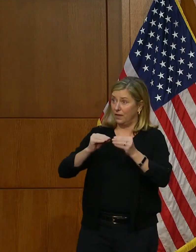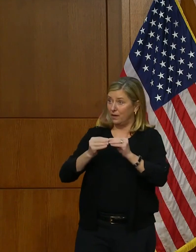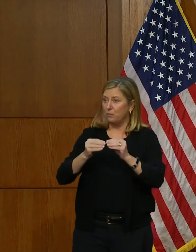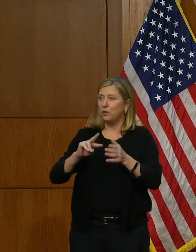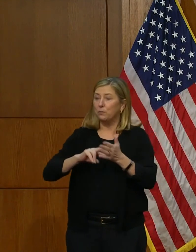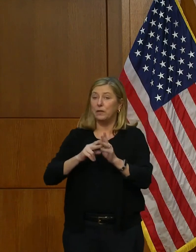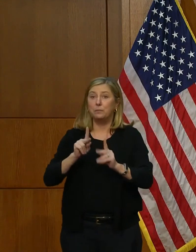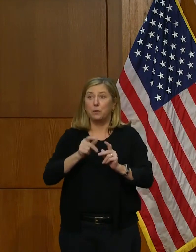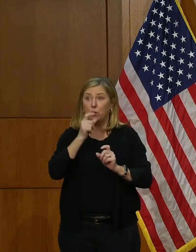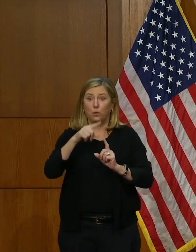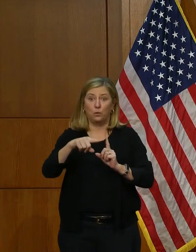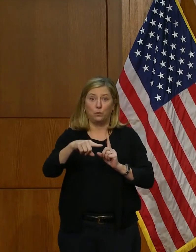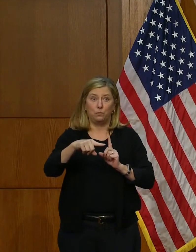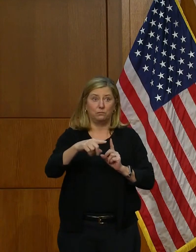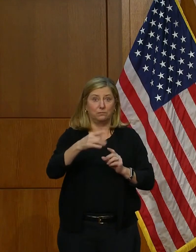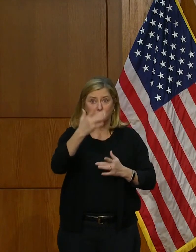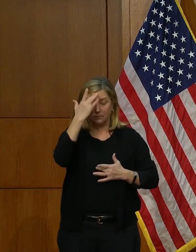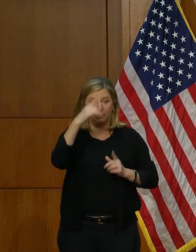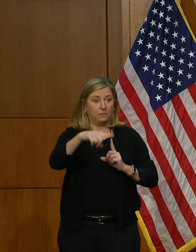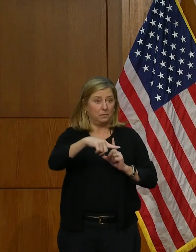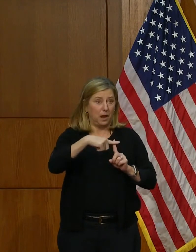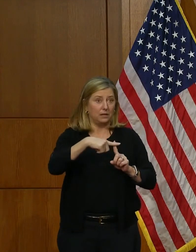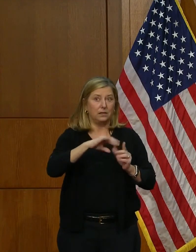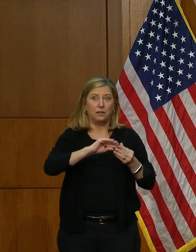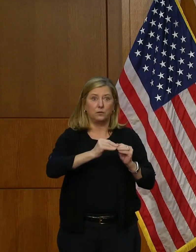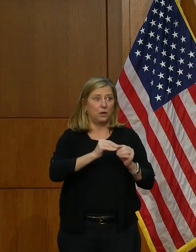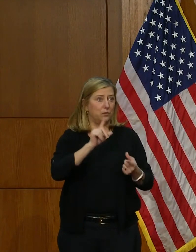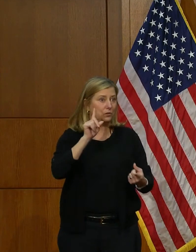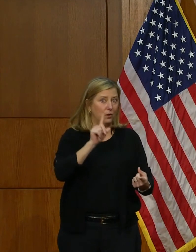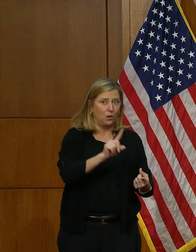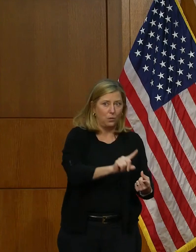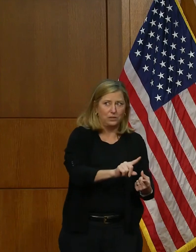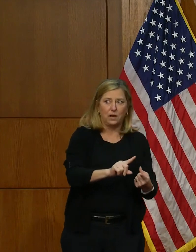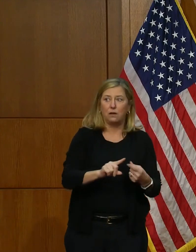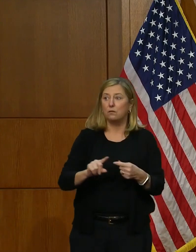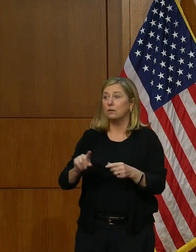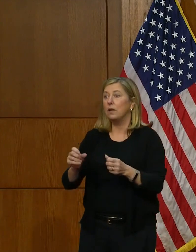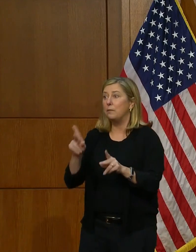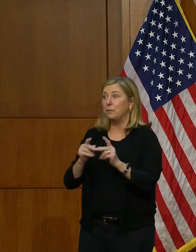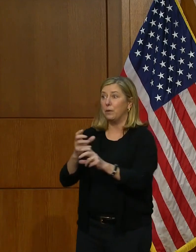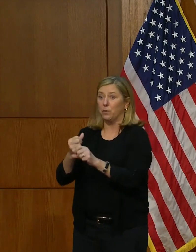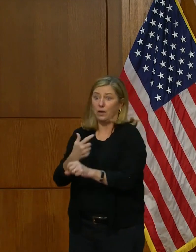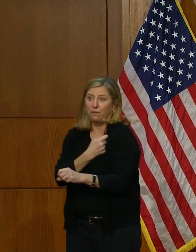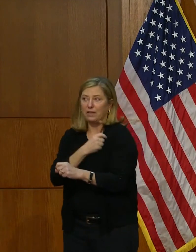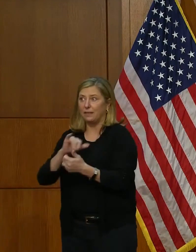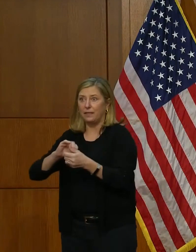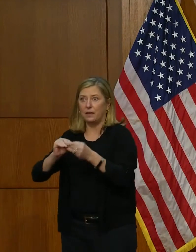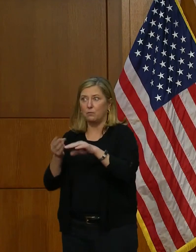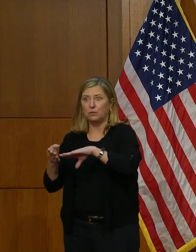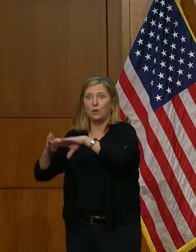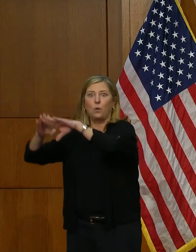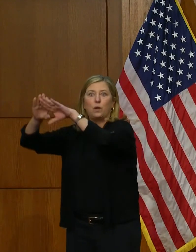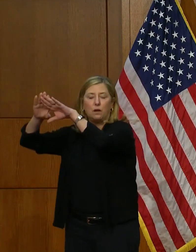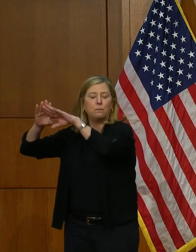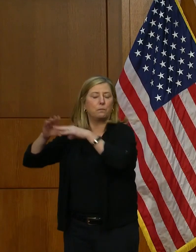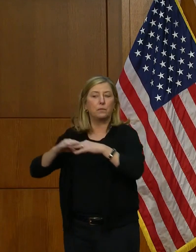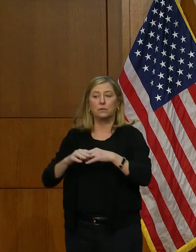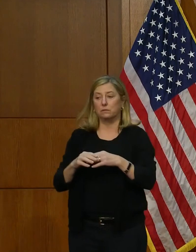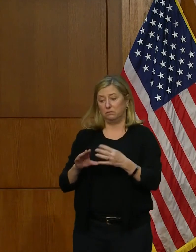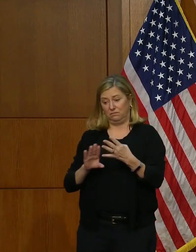NUMBERS AS I SAID, ANDRE, OR THE CASES ARE GOING DOWN. THE POSITIVITY RATES GOING DOWN,